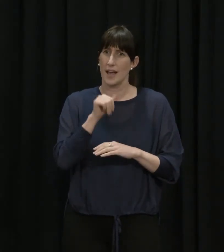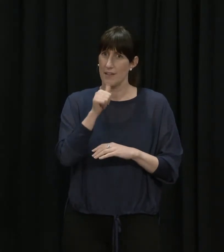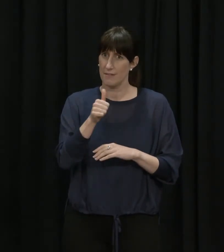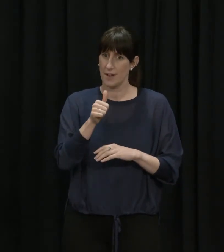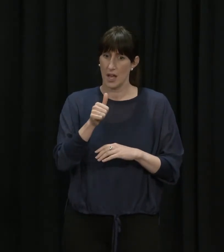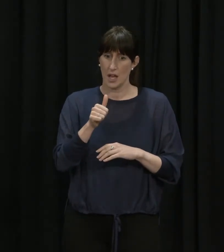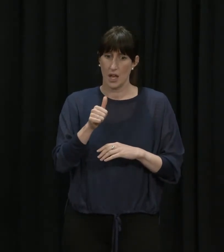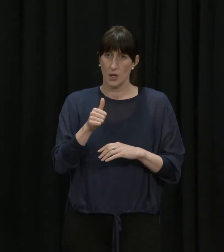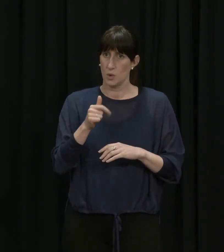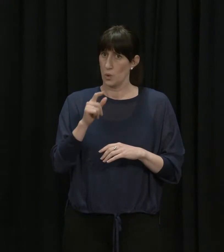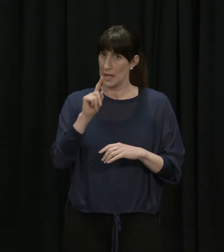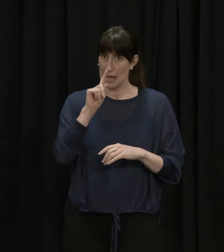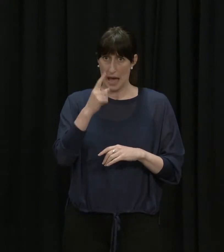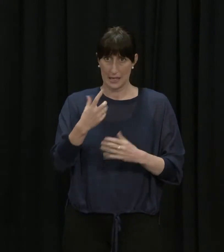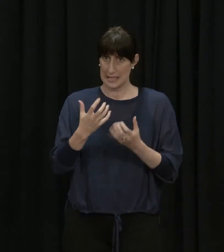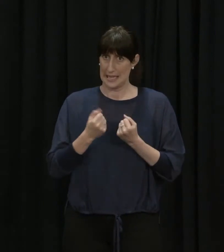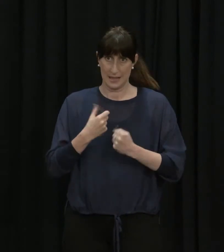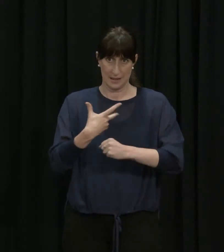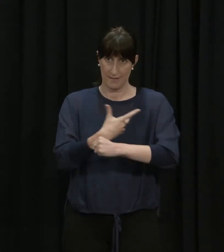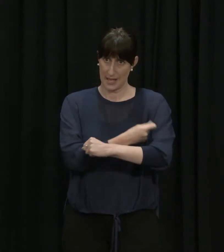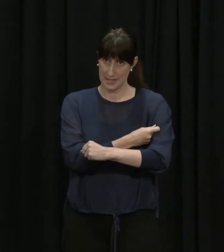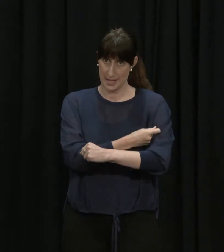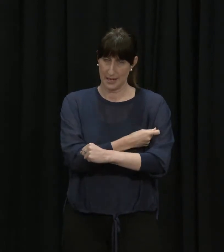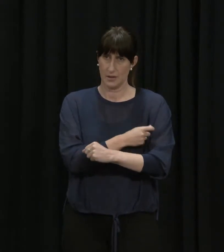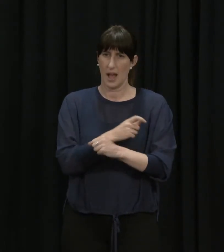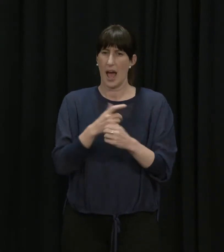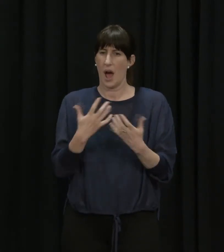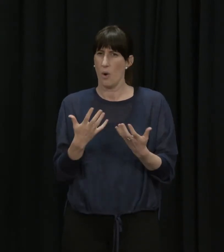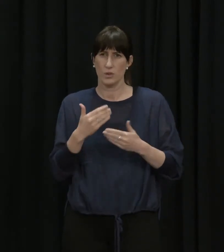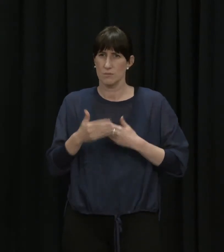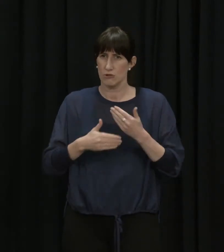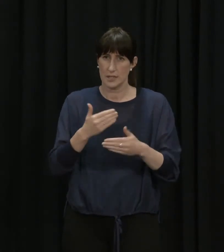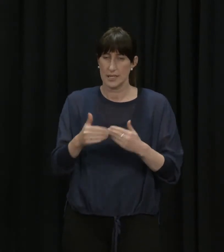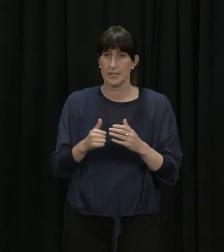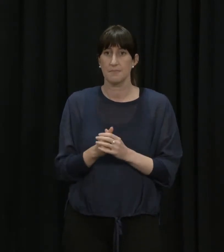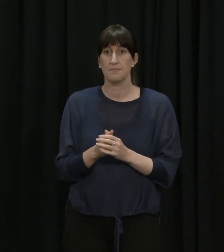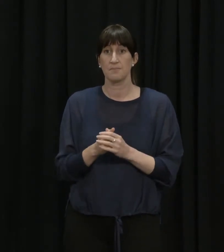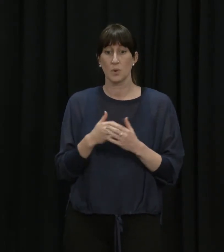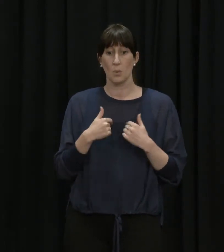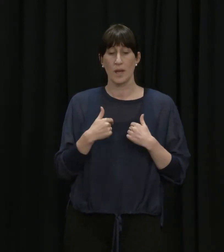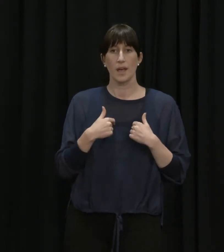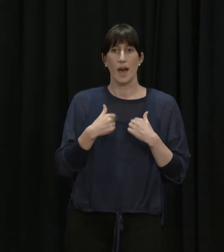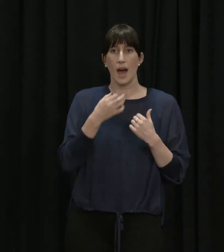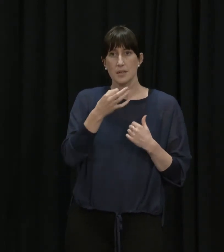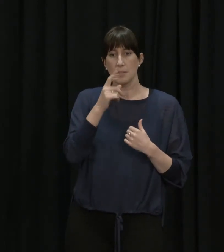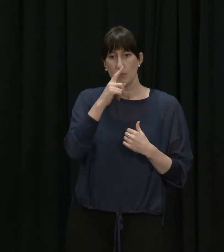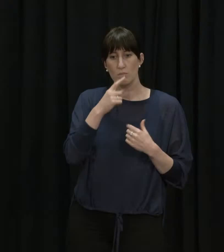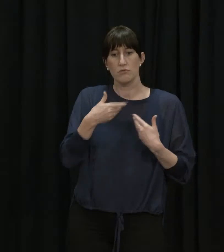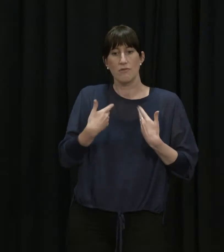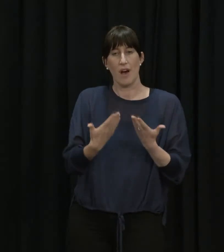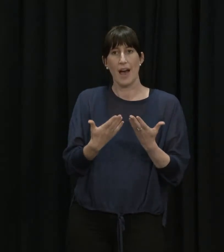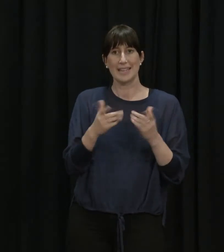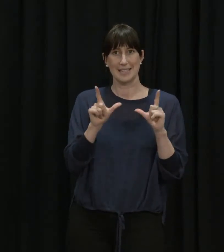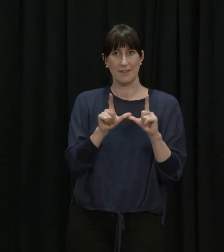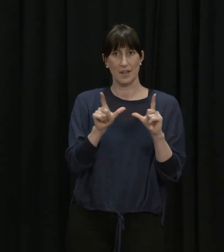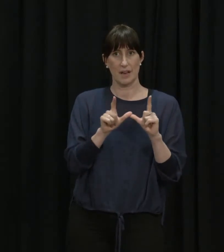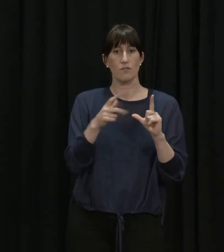Finally, just some clarity